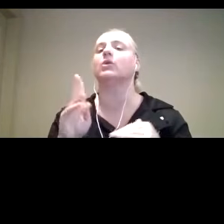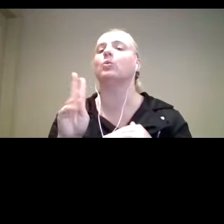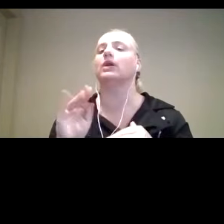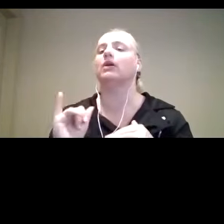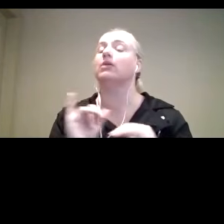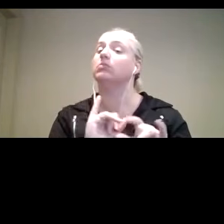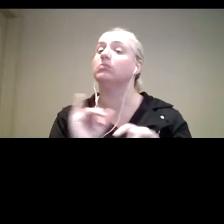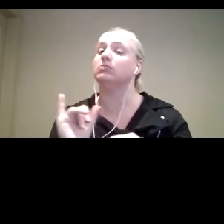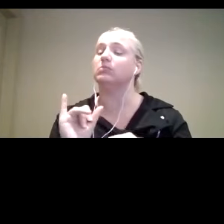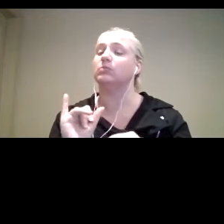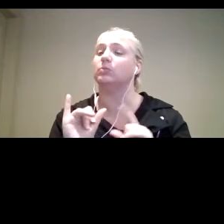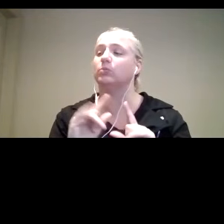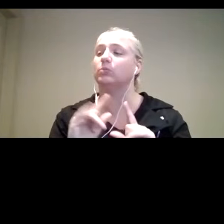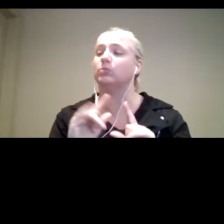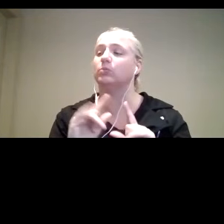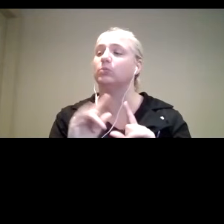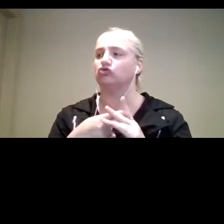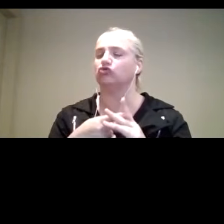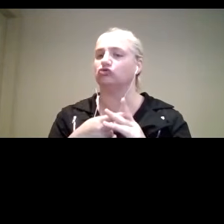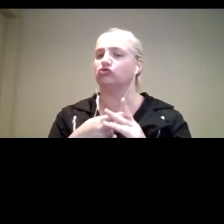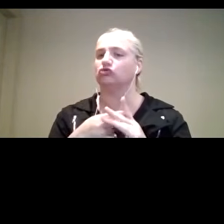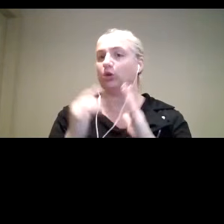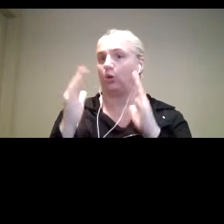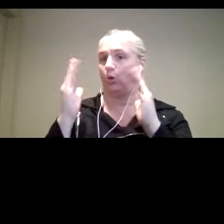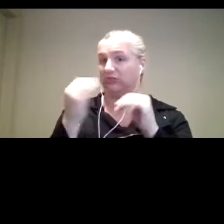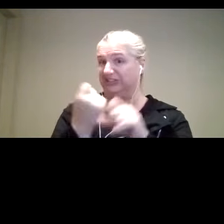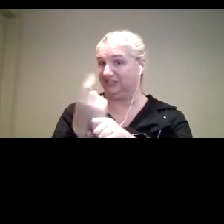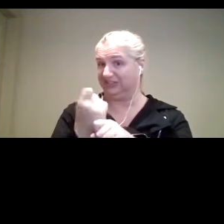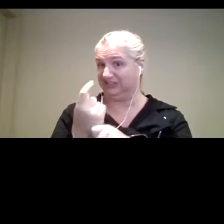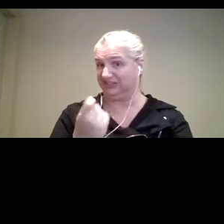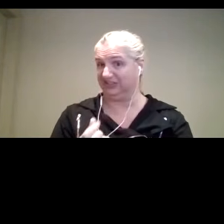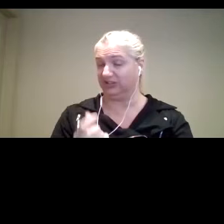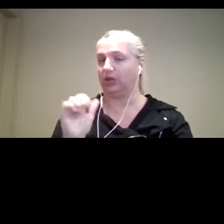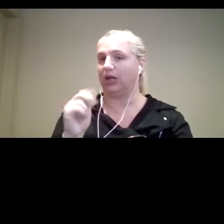is we are starting hopefully, an annual, but definitely in April of 2022,